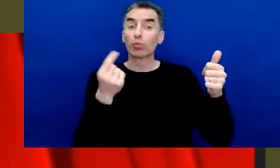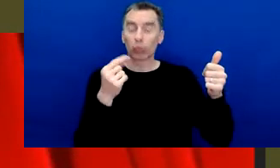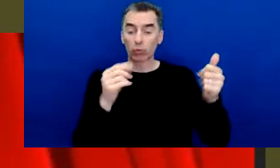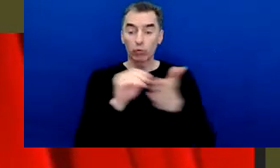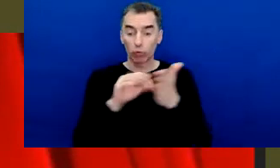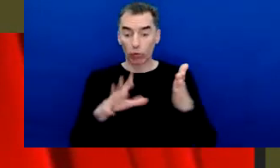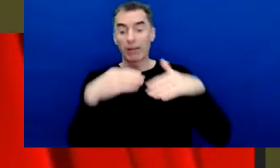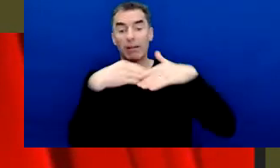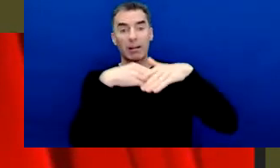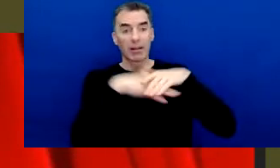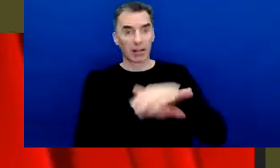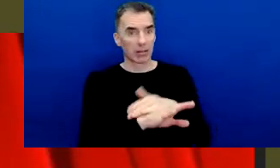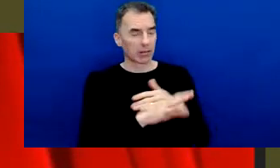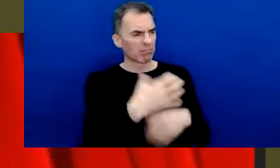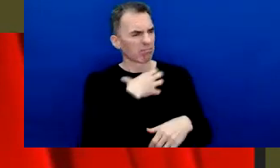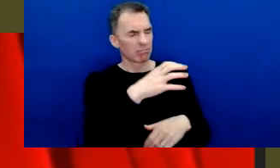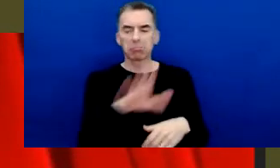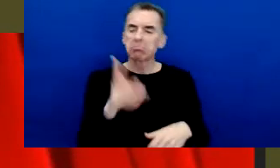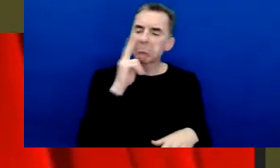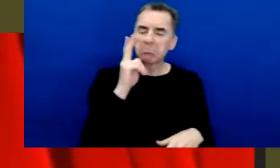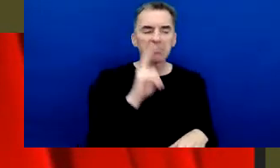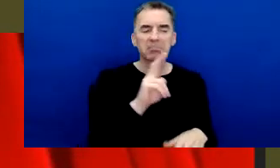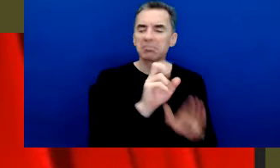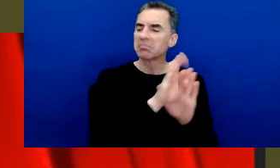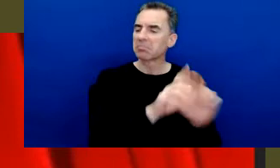The instructional dean pulls up the syllabus and immediately looks.